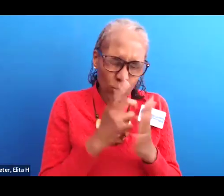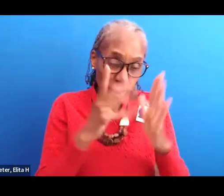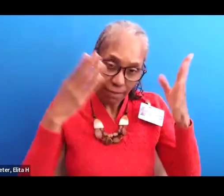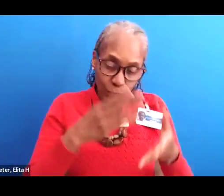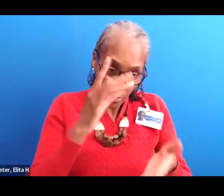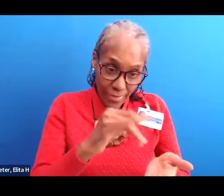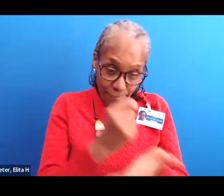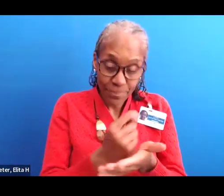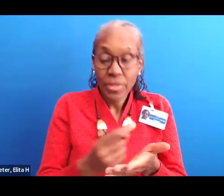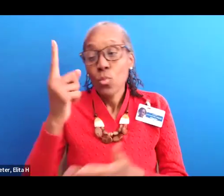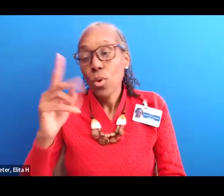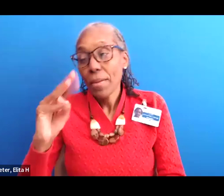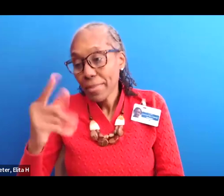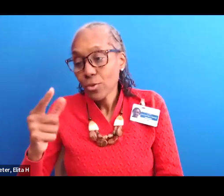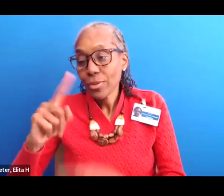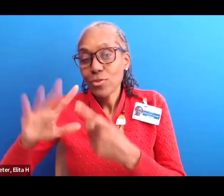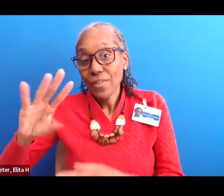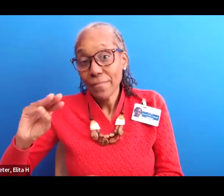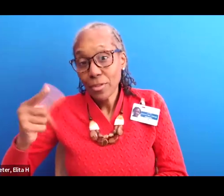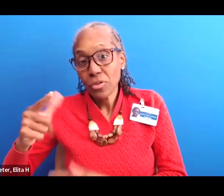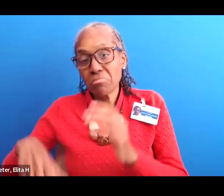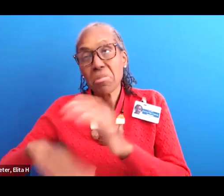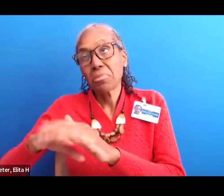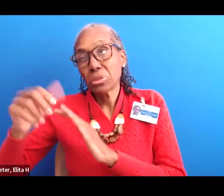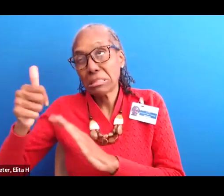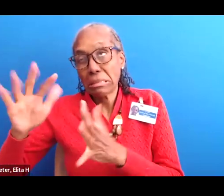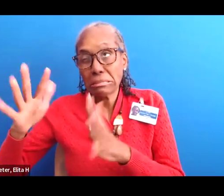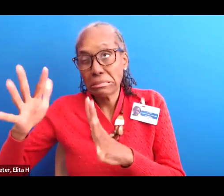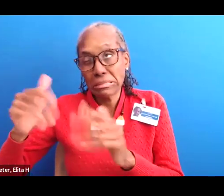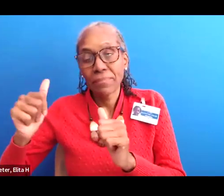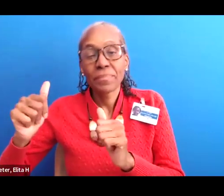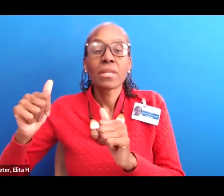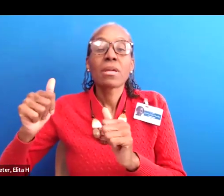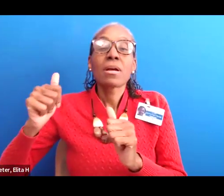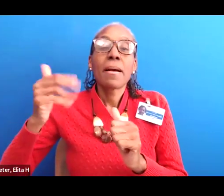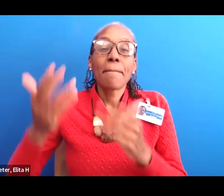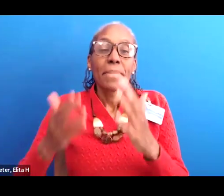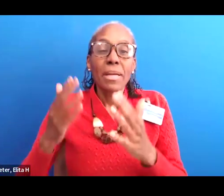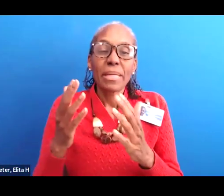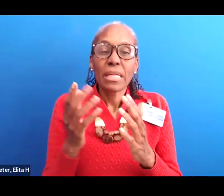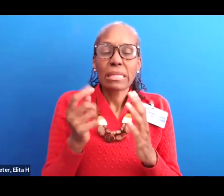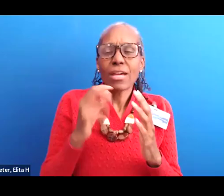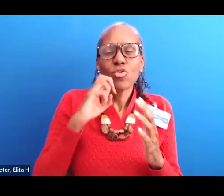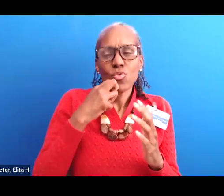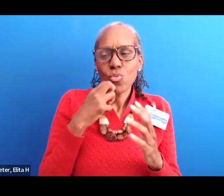But a milligram to five milligrams, maybe up to 10 milligrams, that will just take that neuropathic pain away.